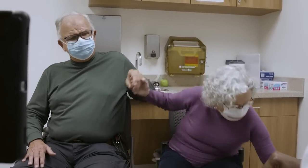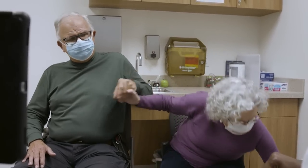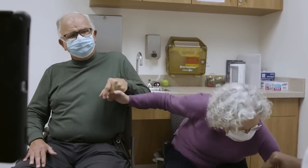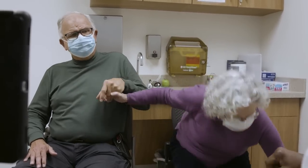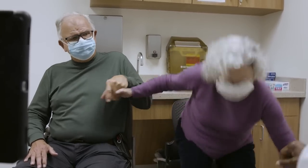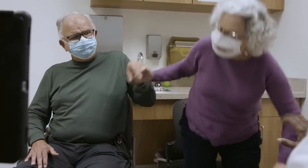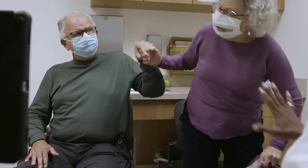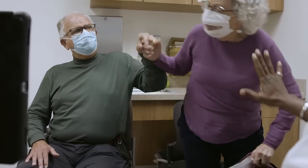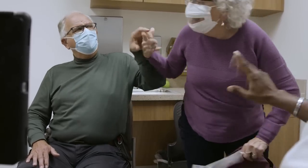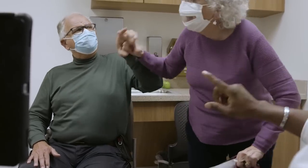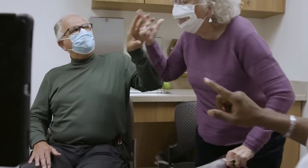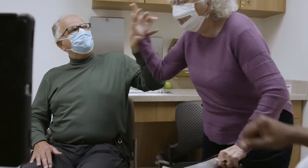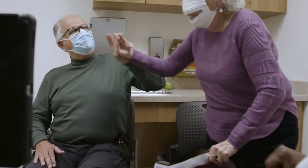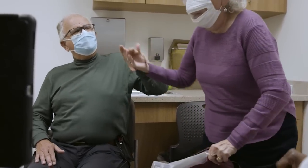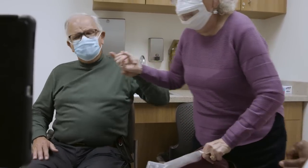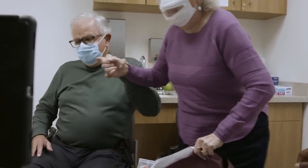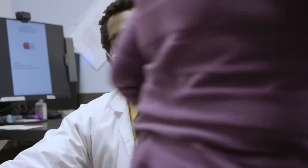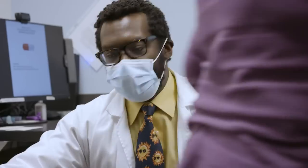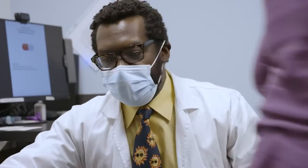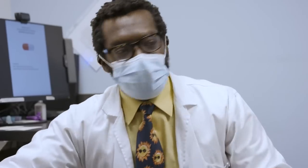Uhh... C’mon, Ray - let’s go!”